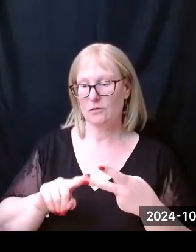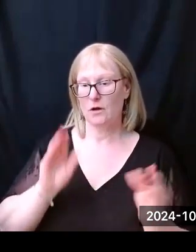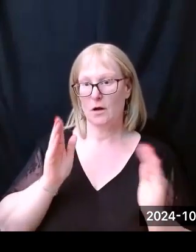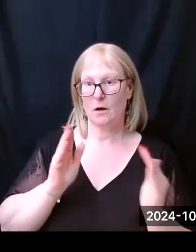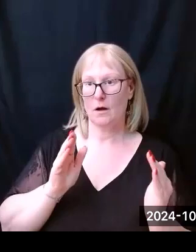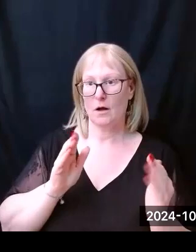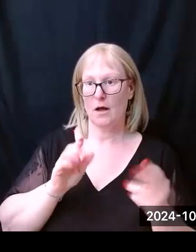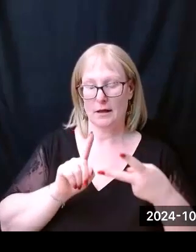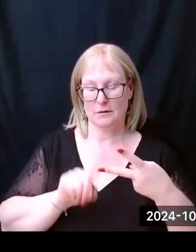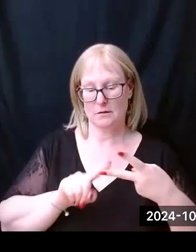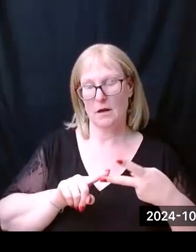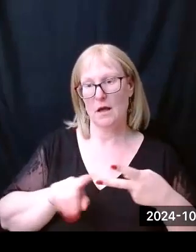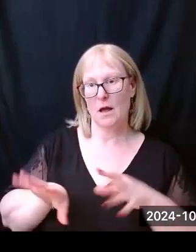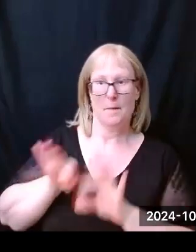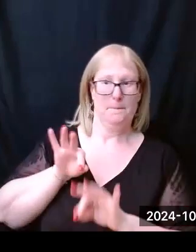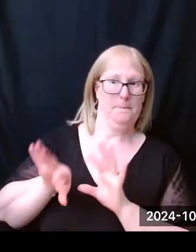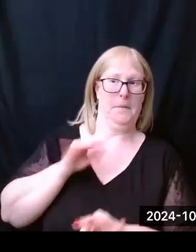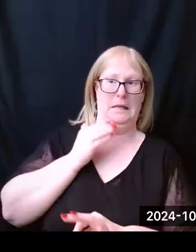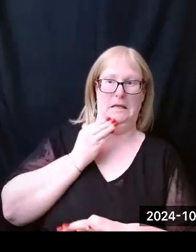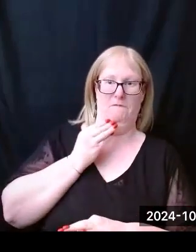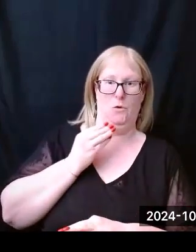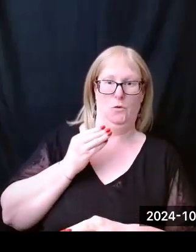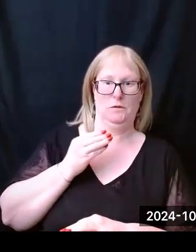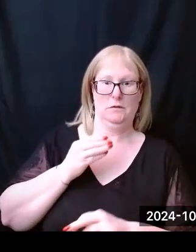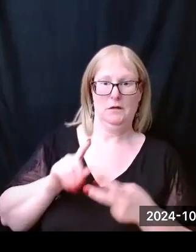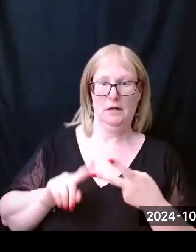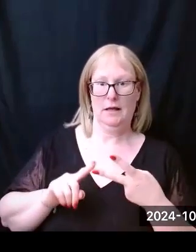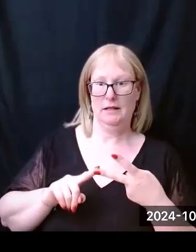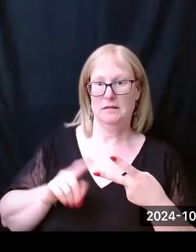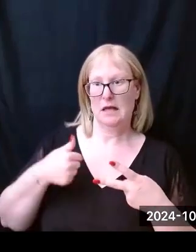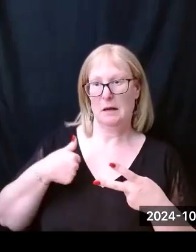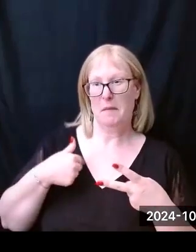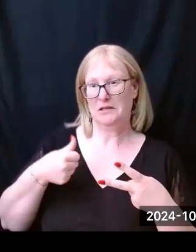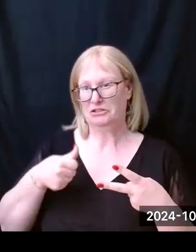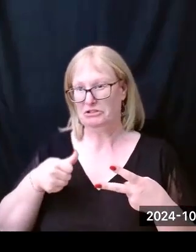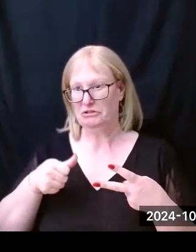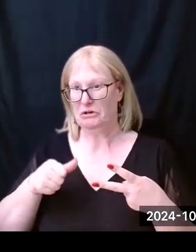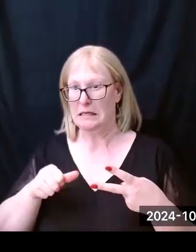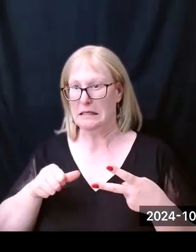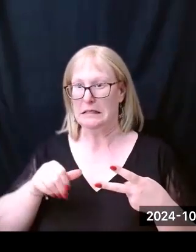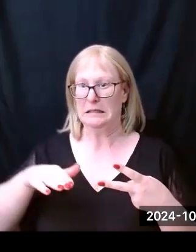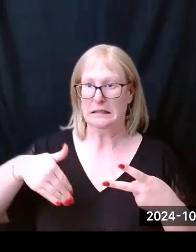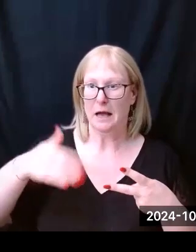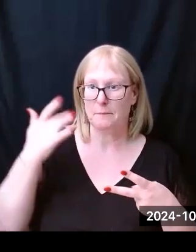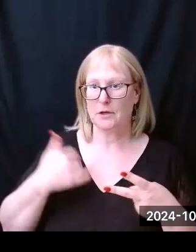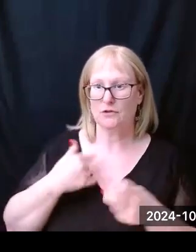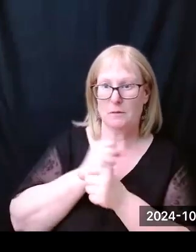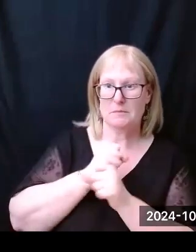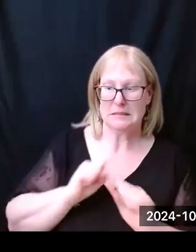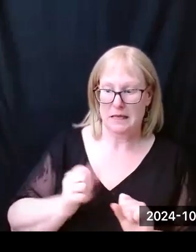Picky foods is a whole like, is this in my zone of I'm trying it yet? Because I like safe things that I'm cool and familiar with.